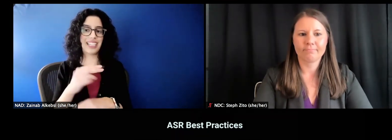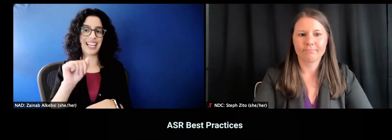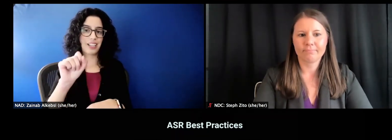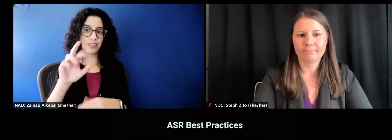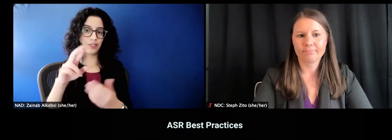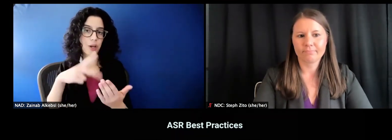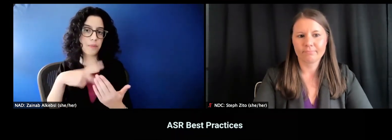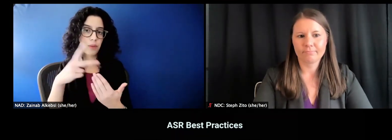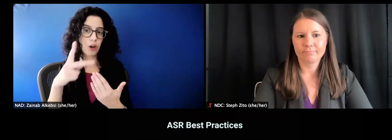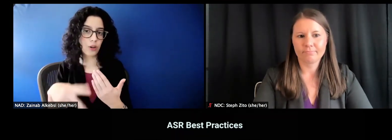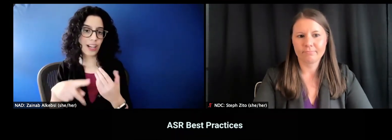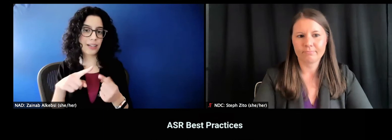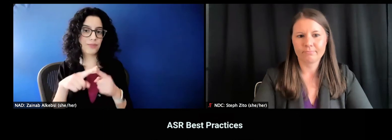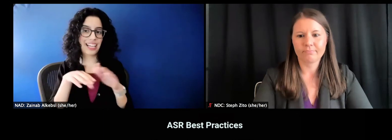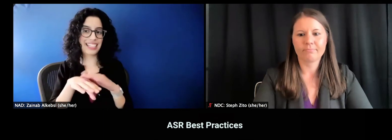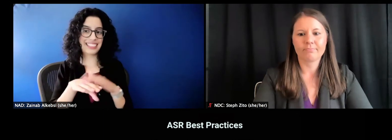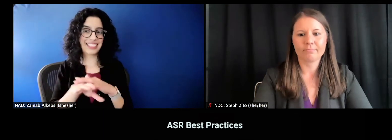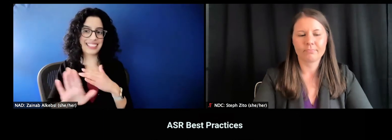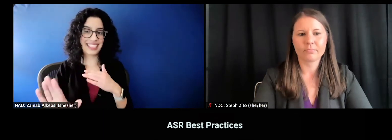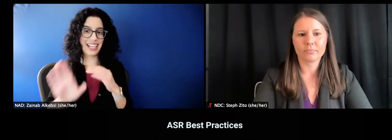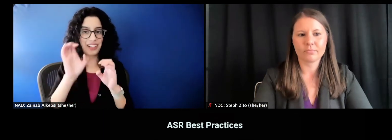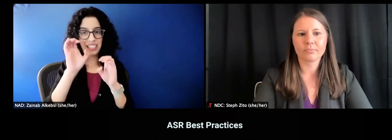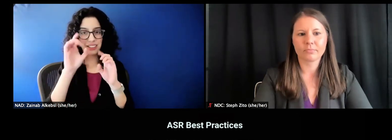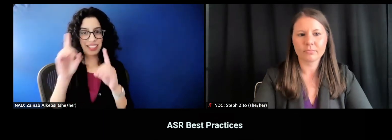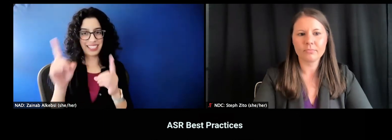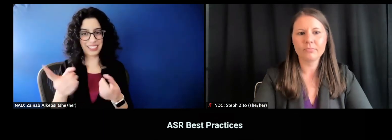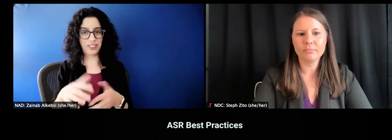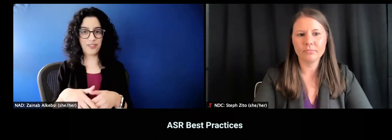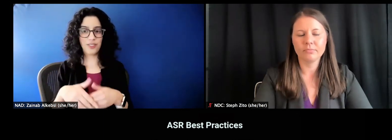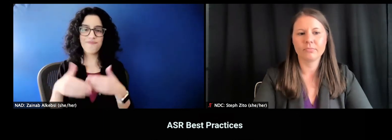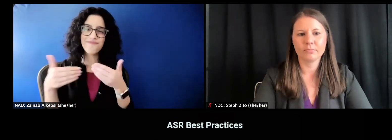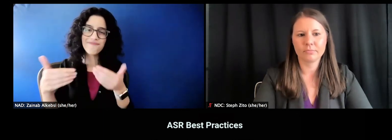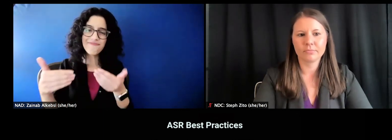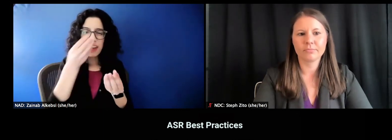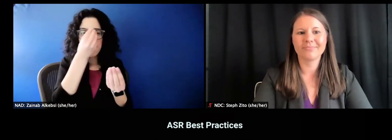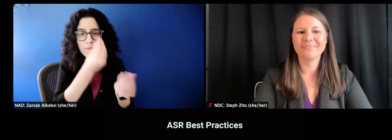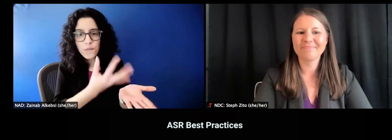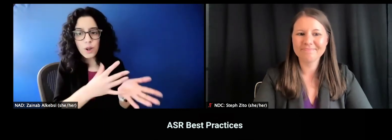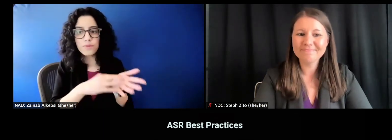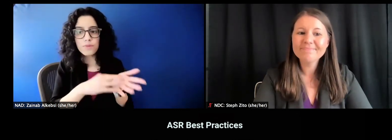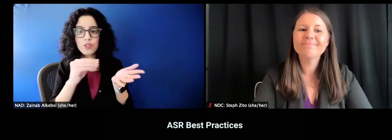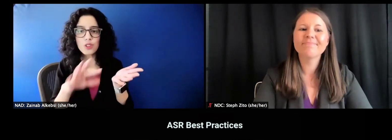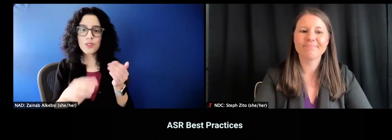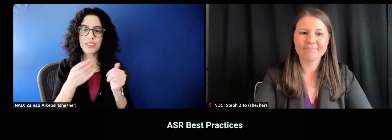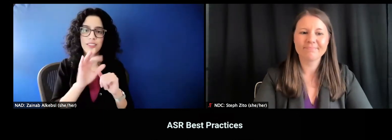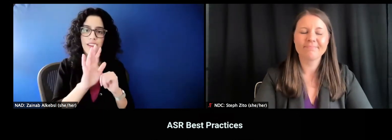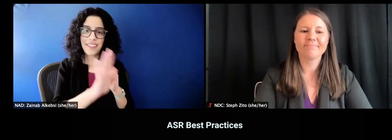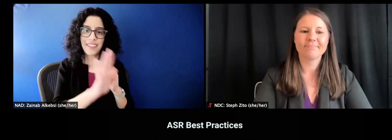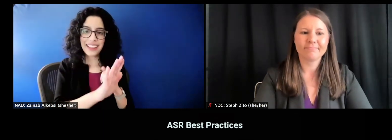program to access their education. Inform students of their options.